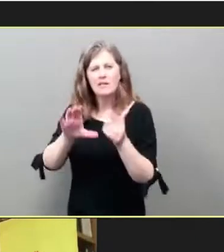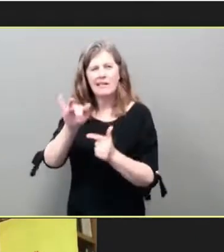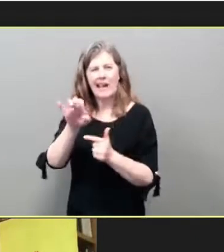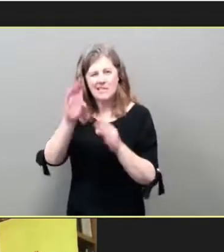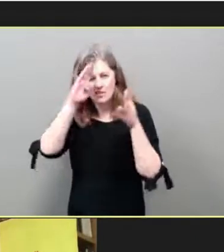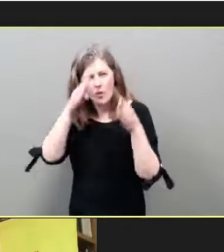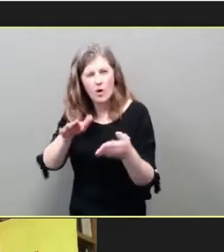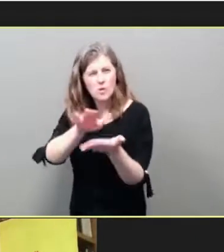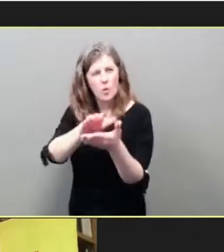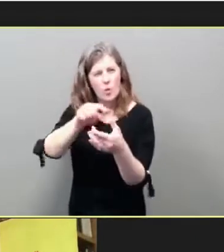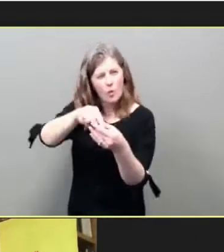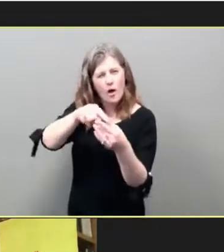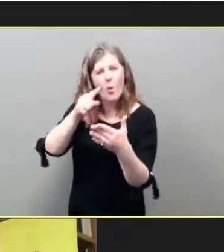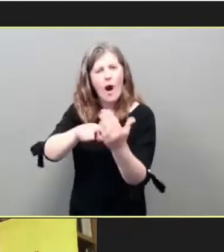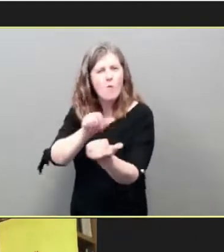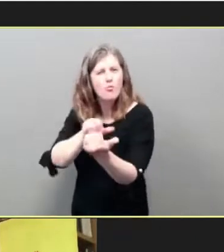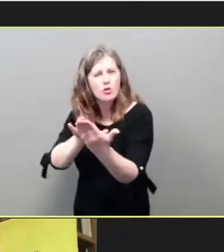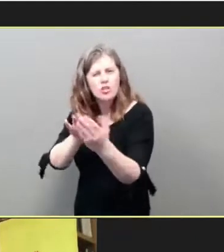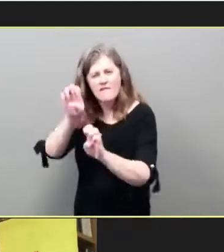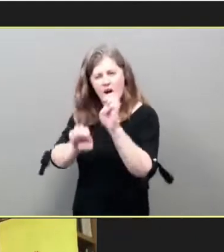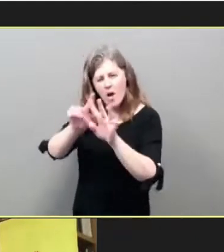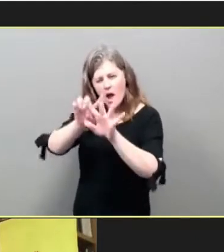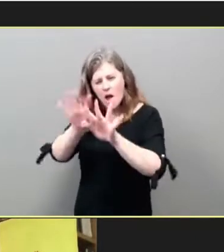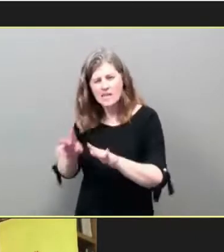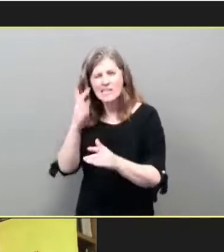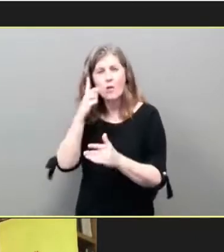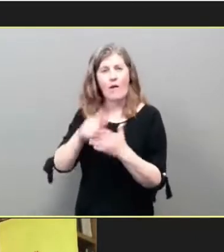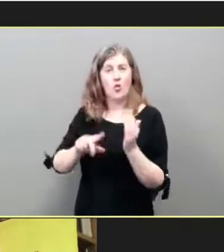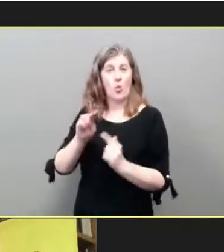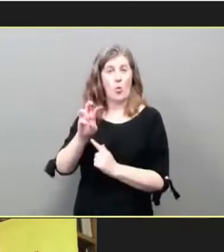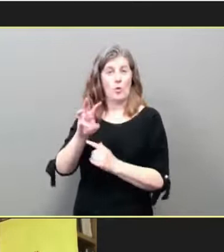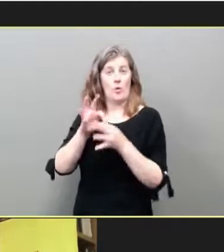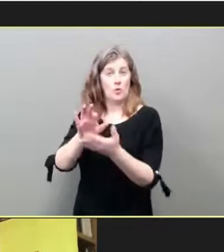evaluating those. We may have some news about those, but any questions or